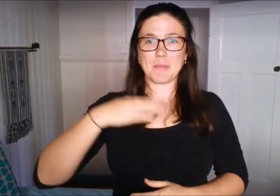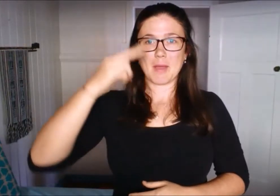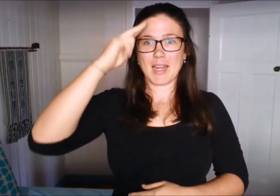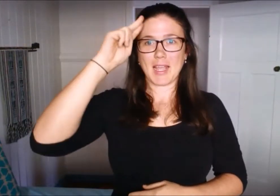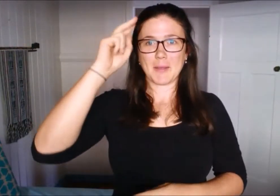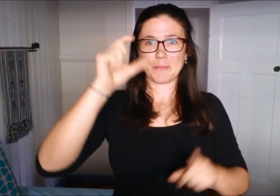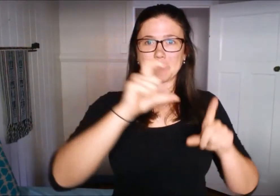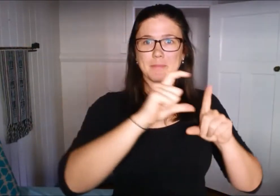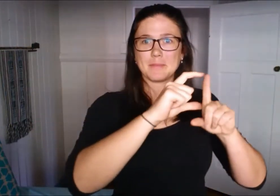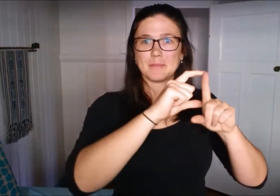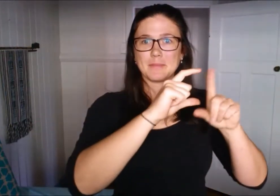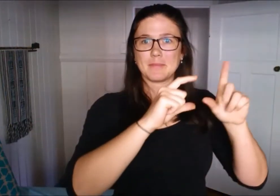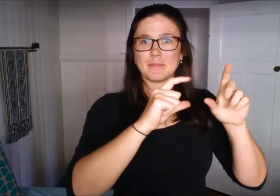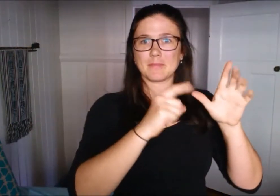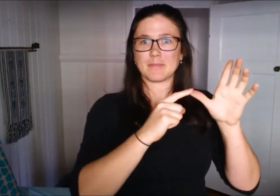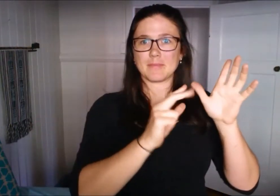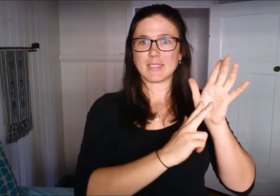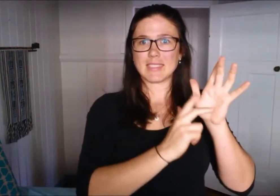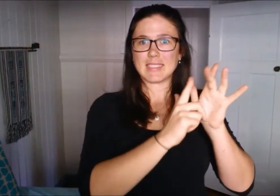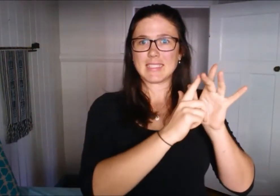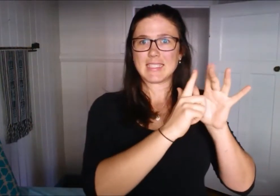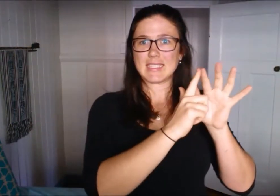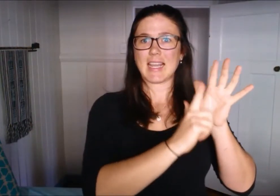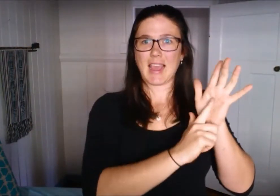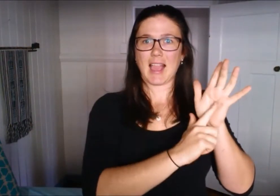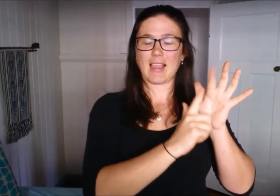Hi, my name is Danielle.